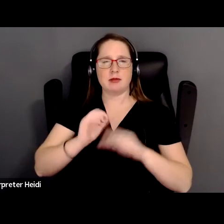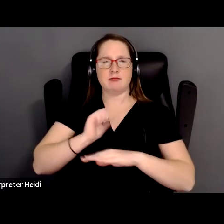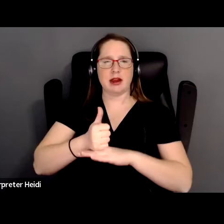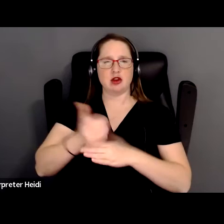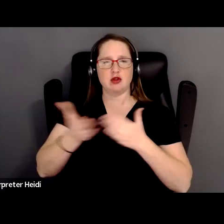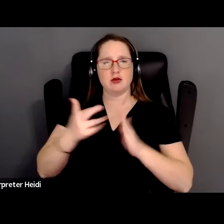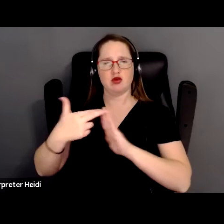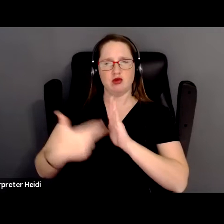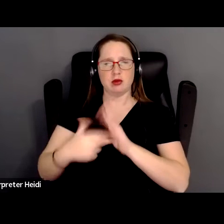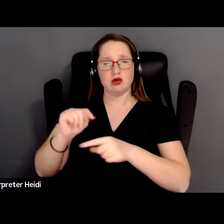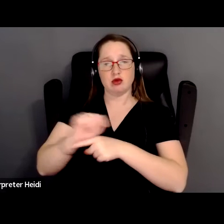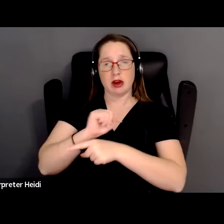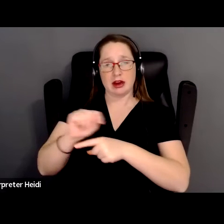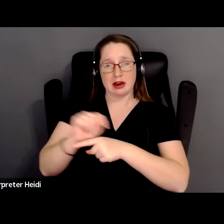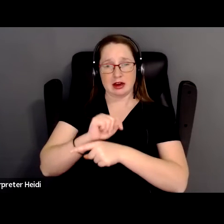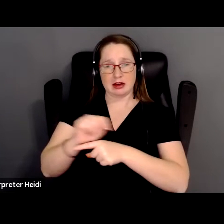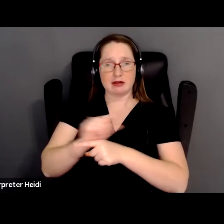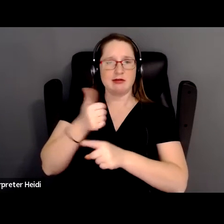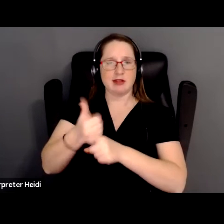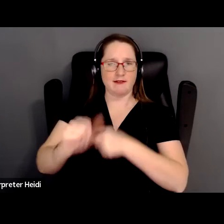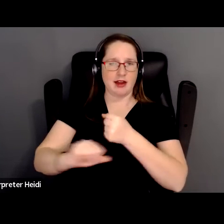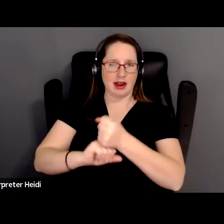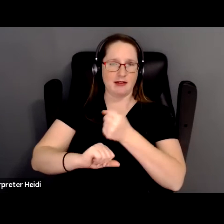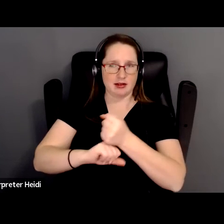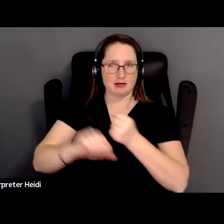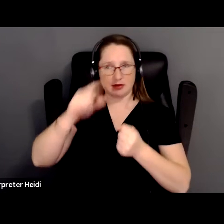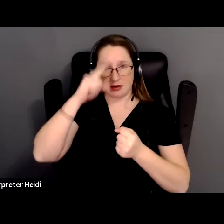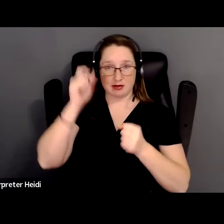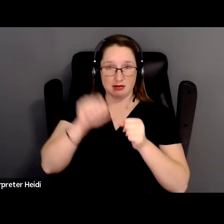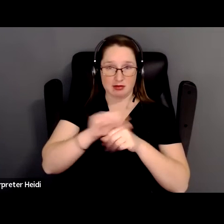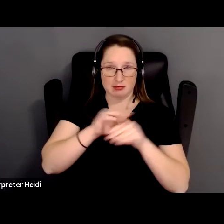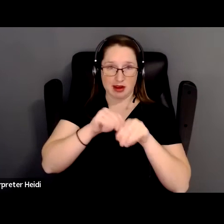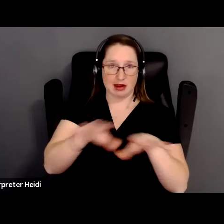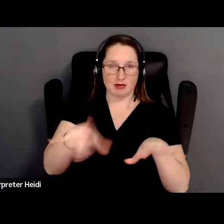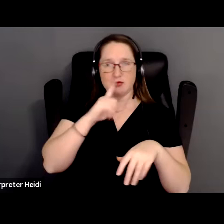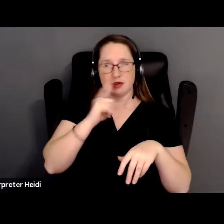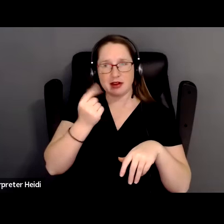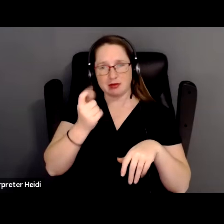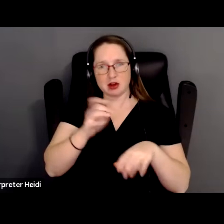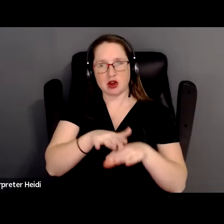training because self-advocacy because of the pandemic has been a little bit slow and returning.